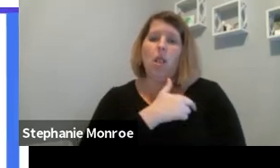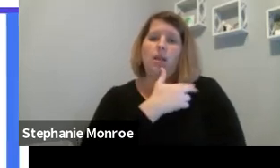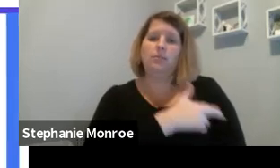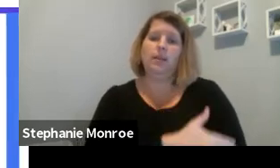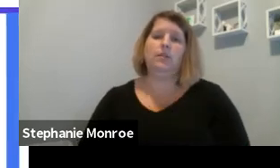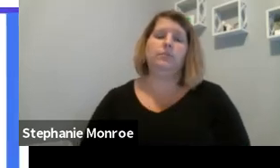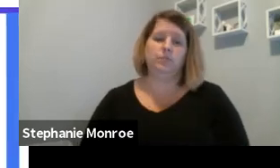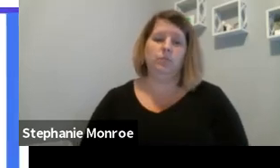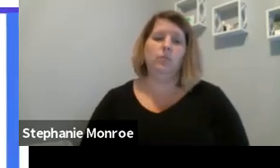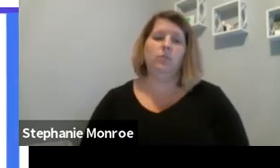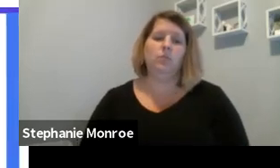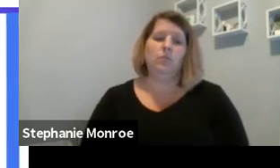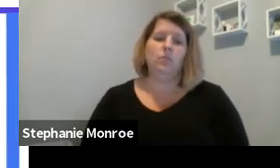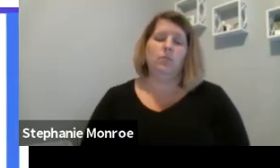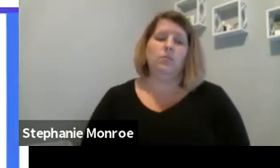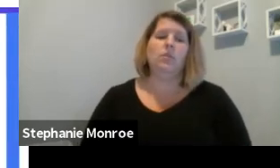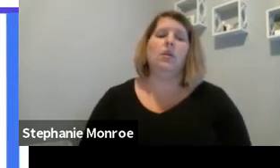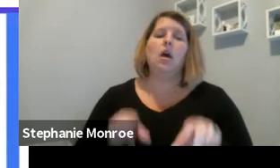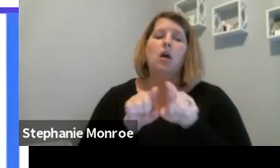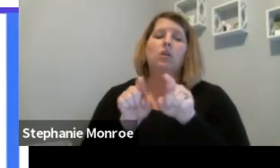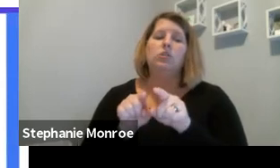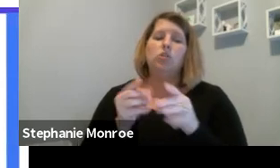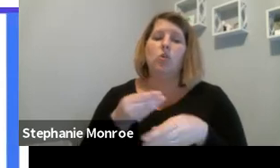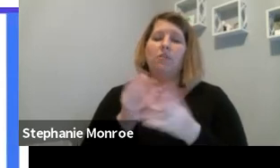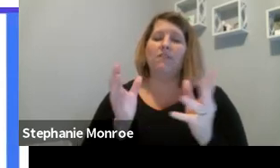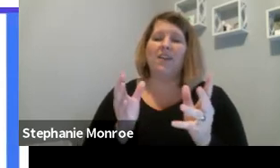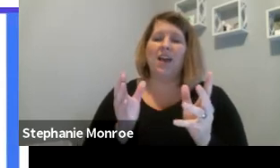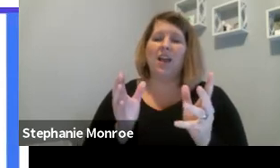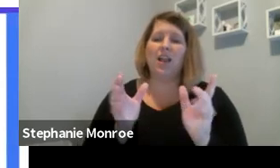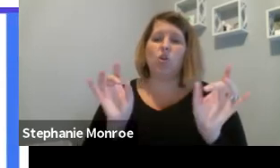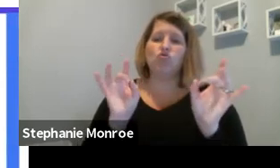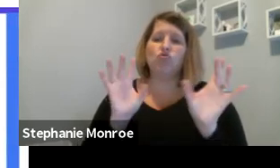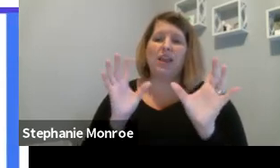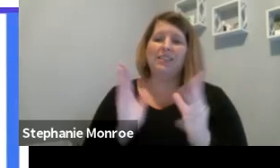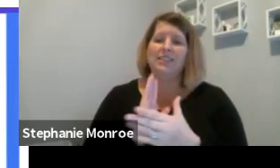We also provide crisis intervention 24 hours a day.